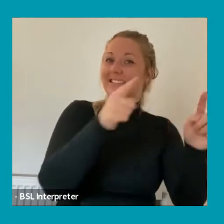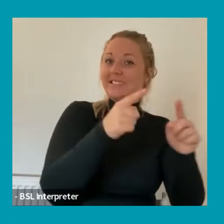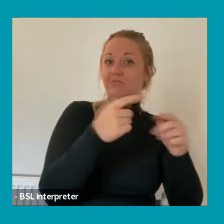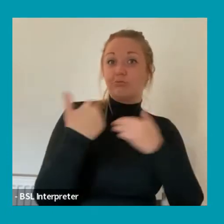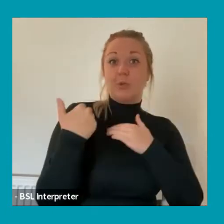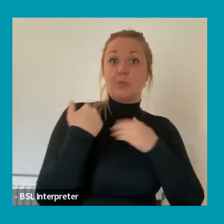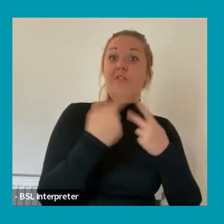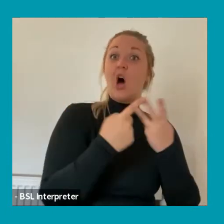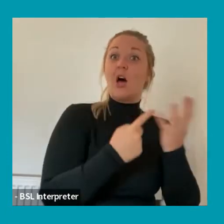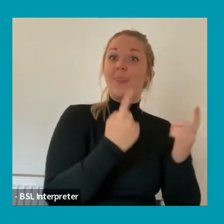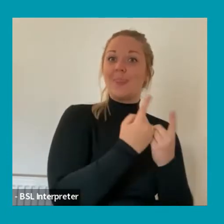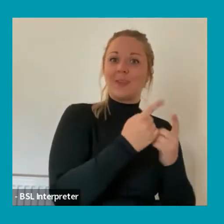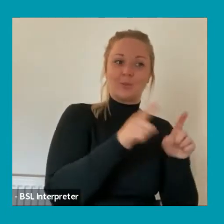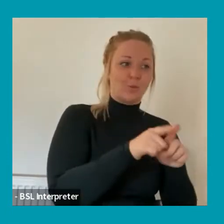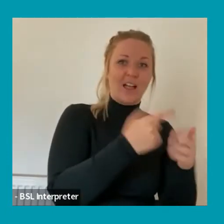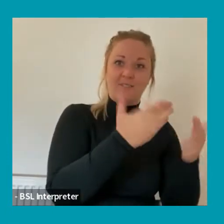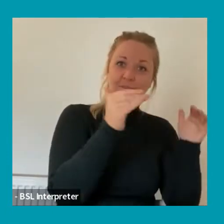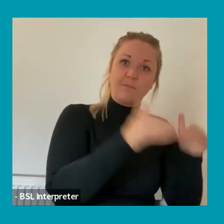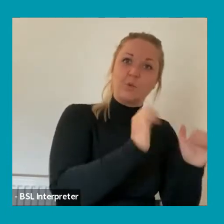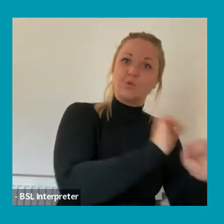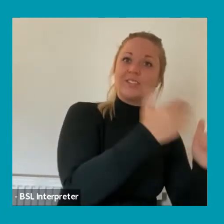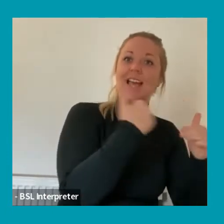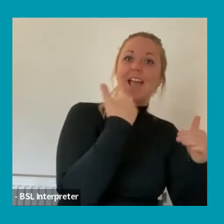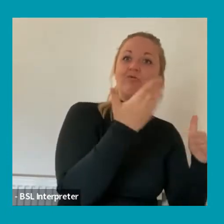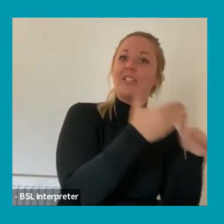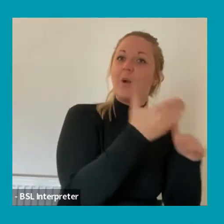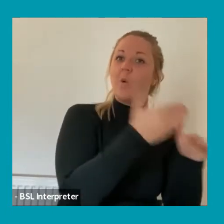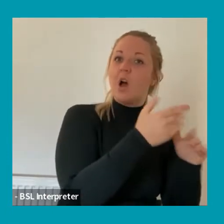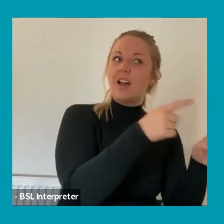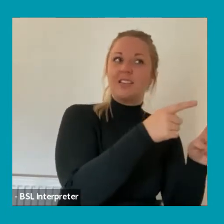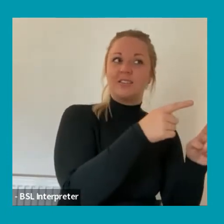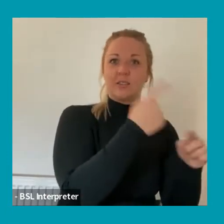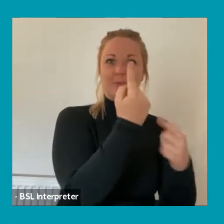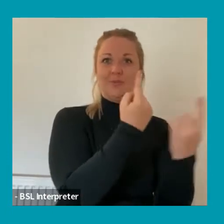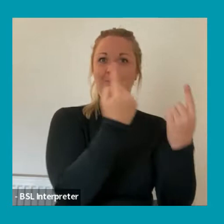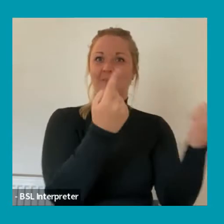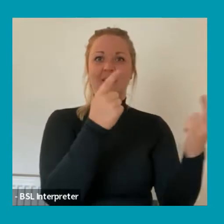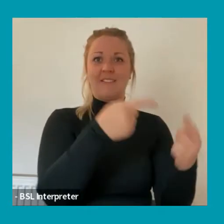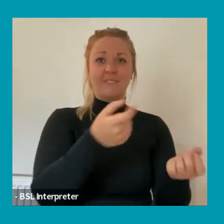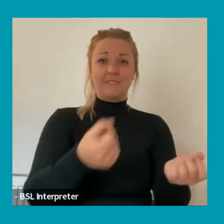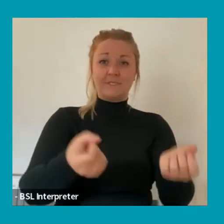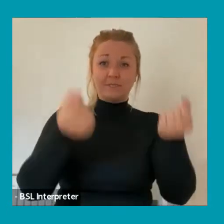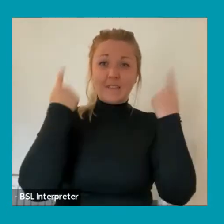Quite often, they didn't really know how to do it. If you added in the complexity of Access to Work